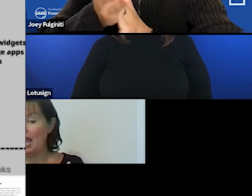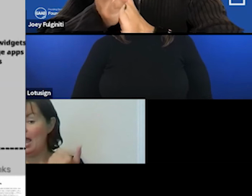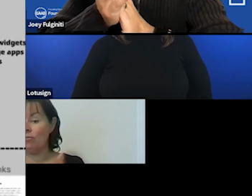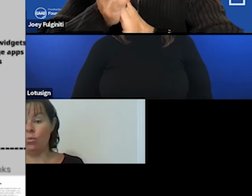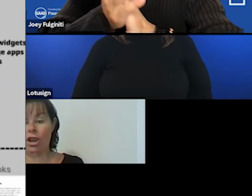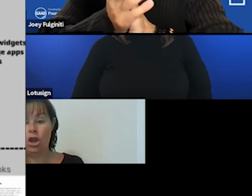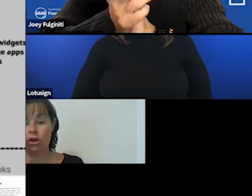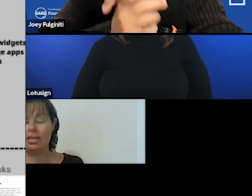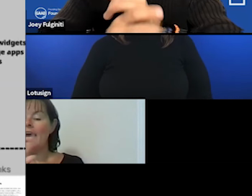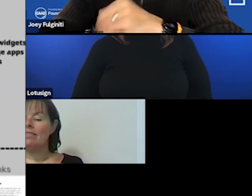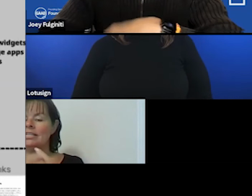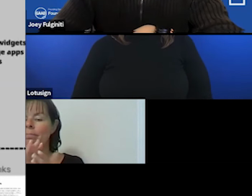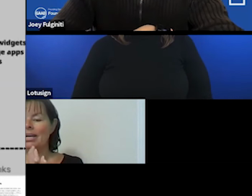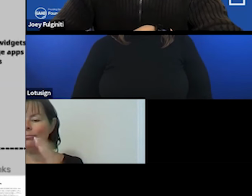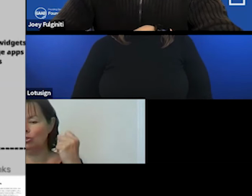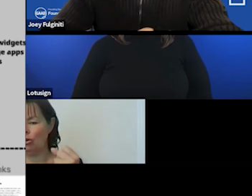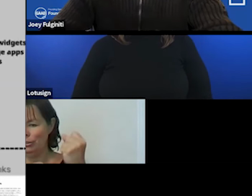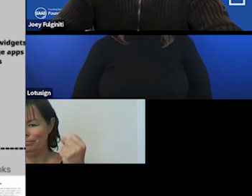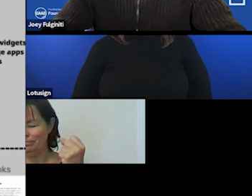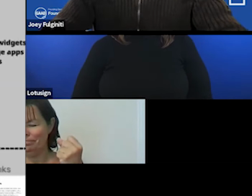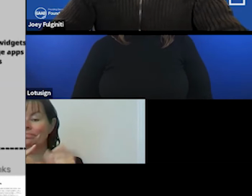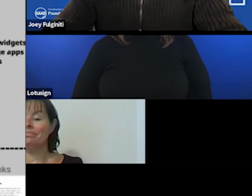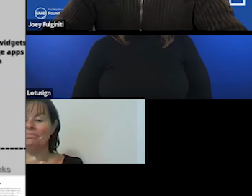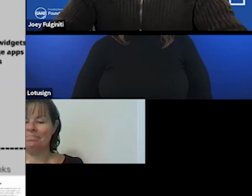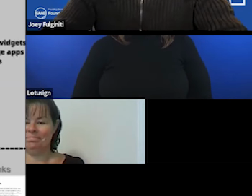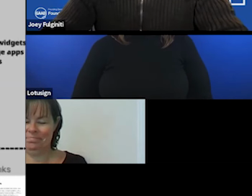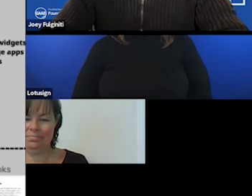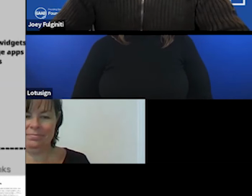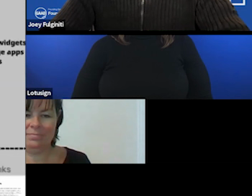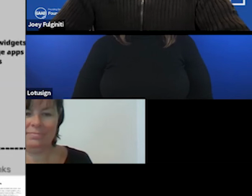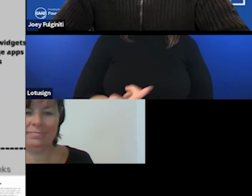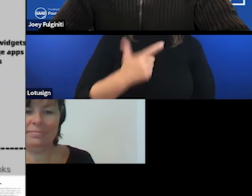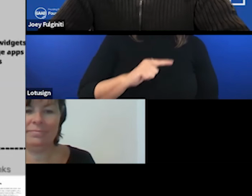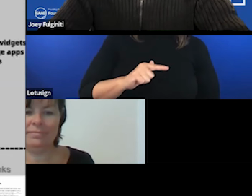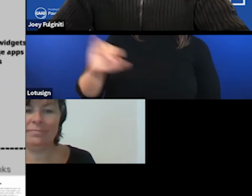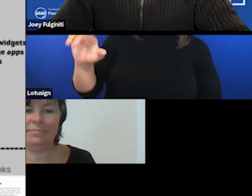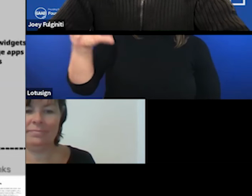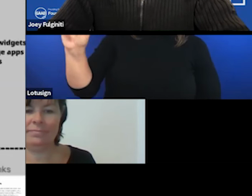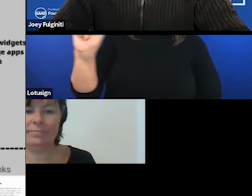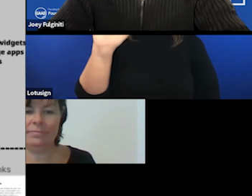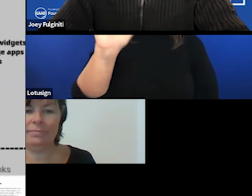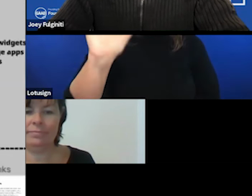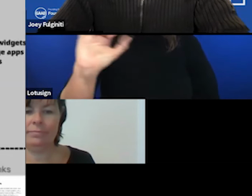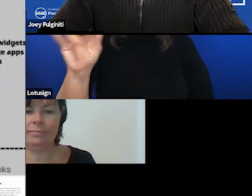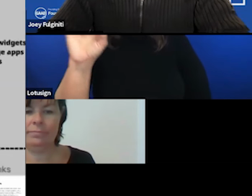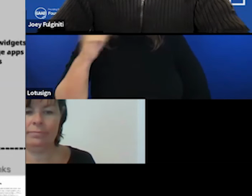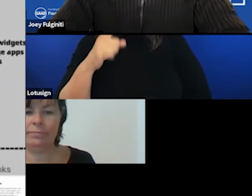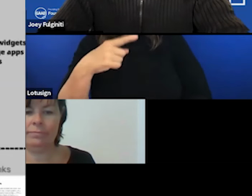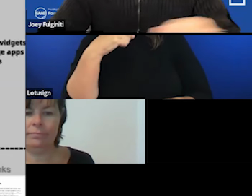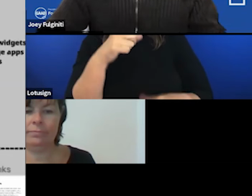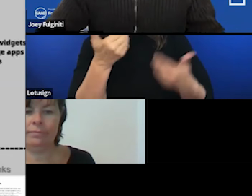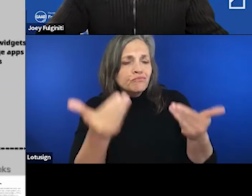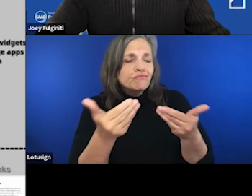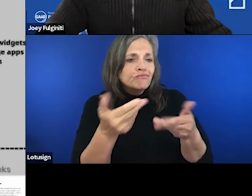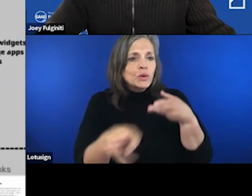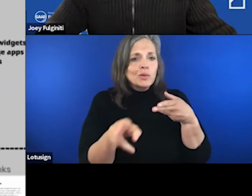gets stronger hey joey yes it's Jillian um quick question this is not something that anyone in the